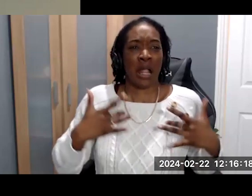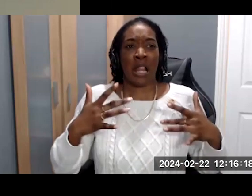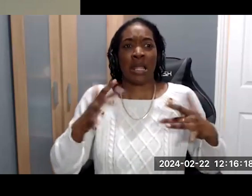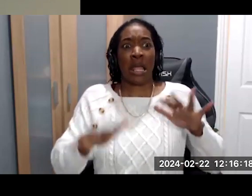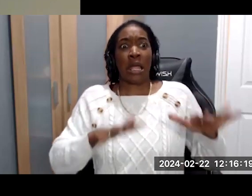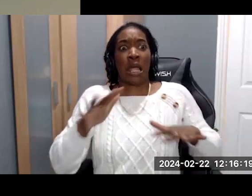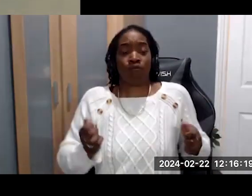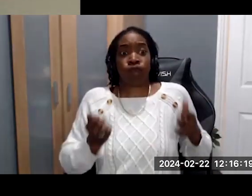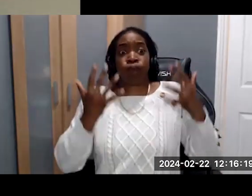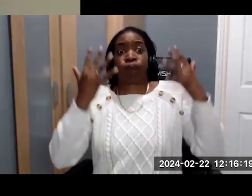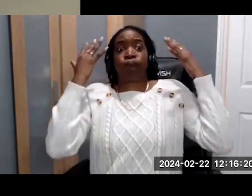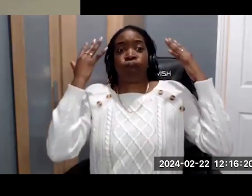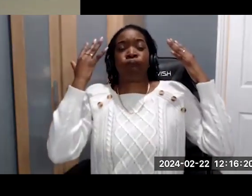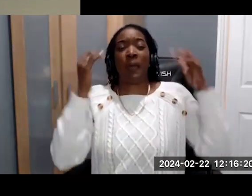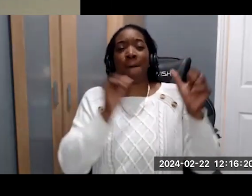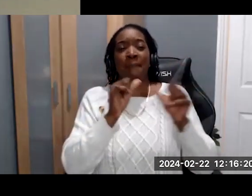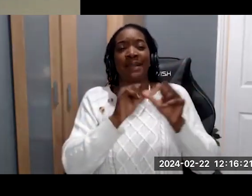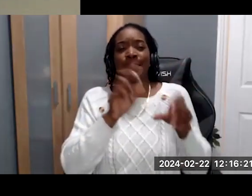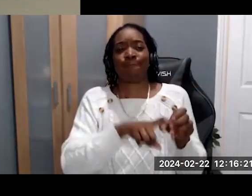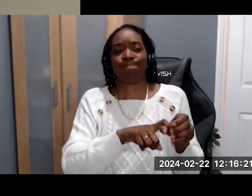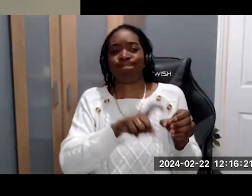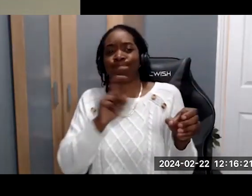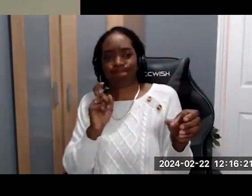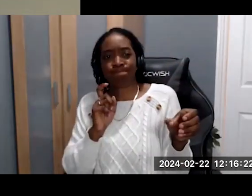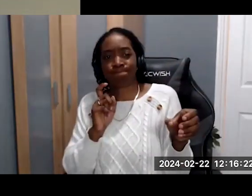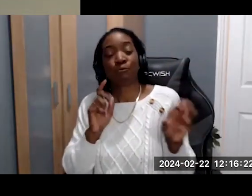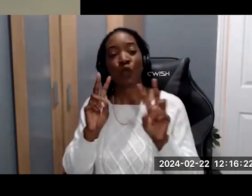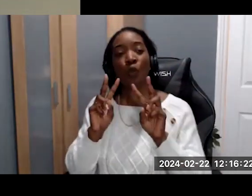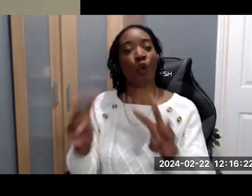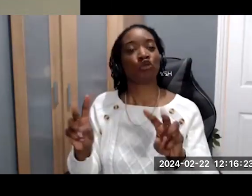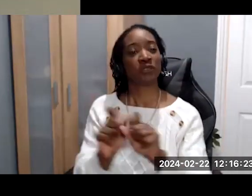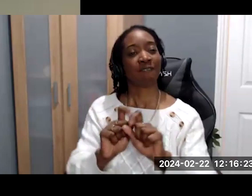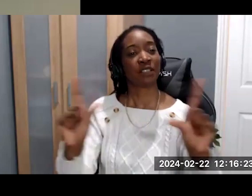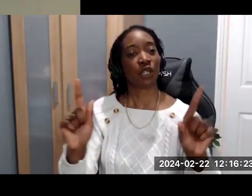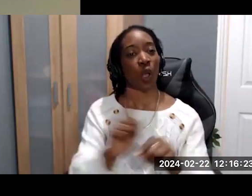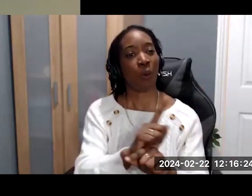to suggest that you watch the recorded version of the webinar afterwards stopgap will create